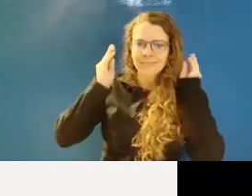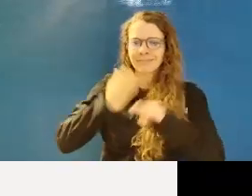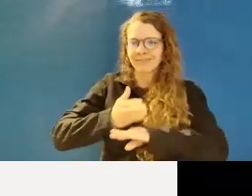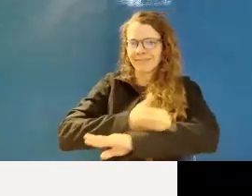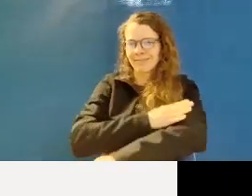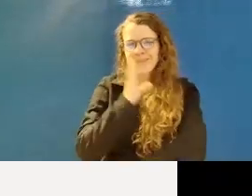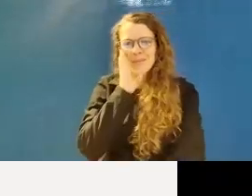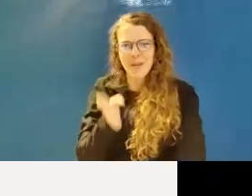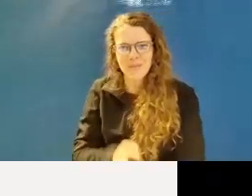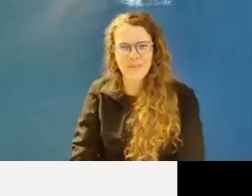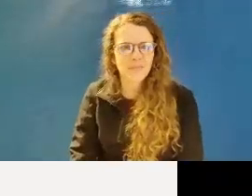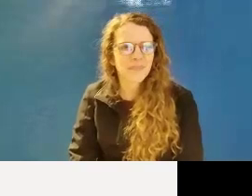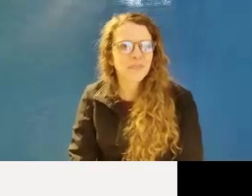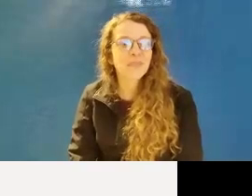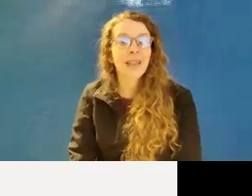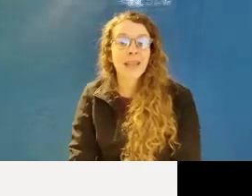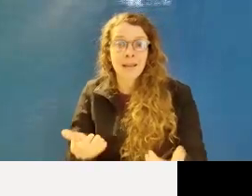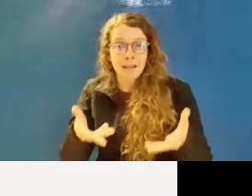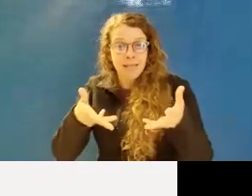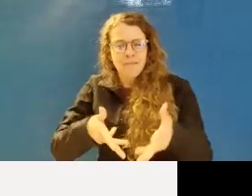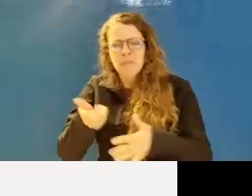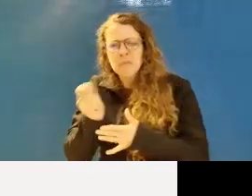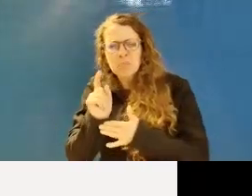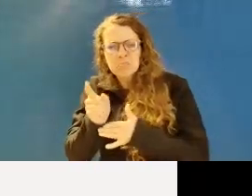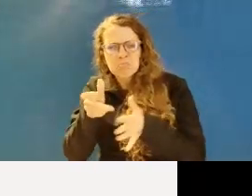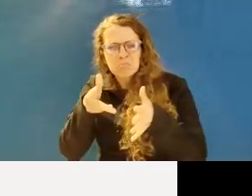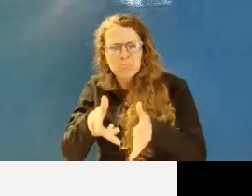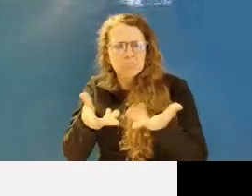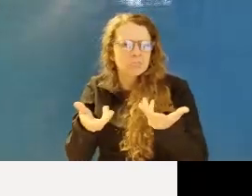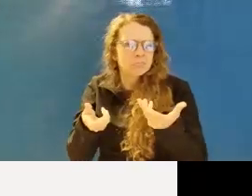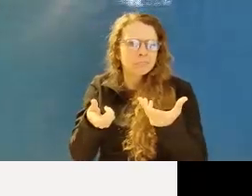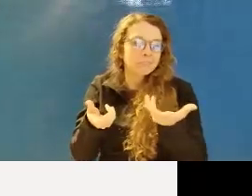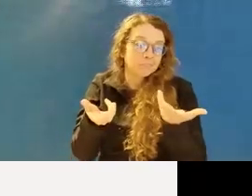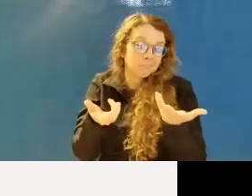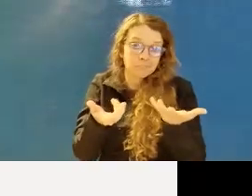So we have a few minutes here, for any additional questions